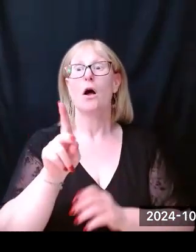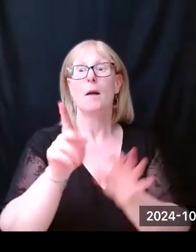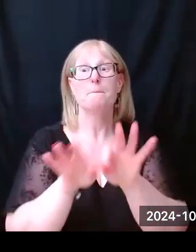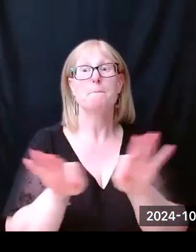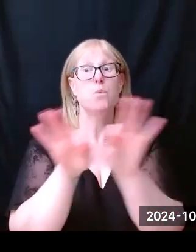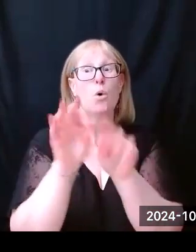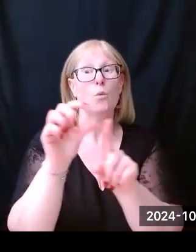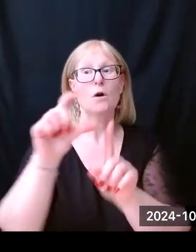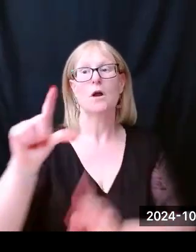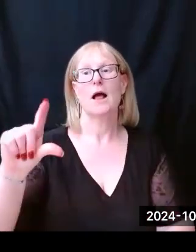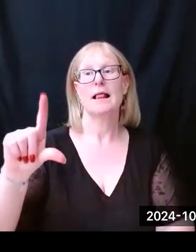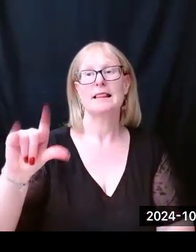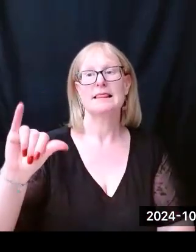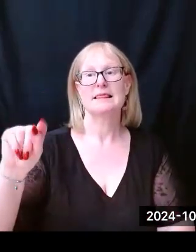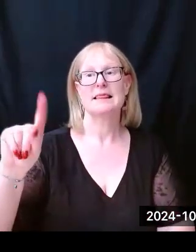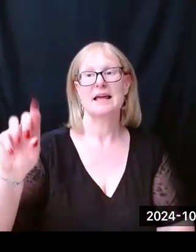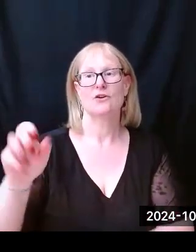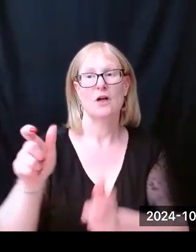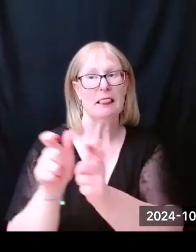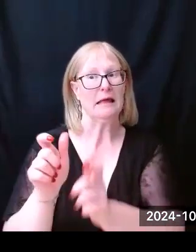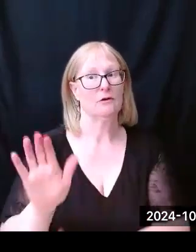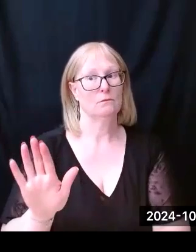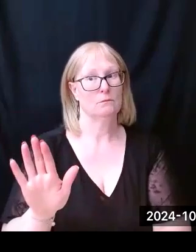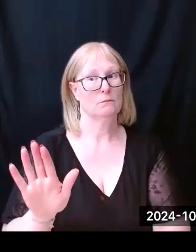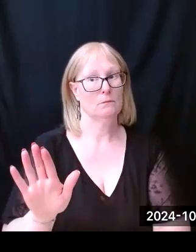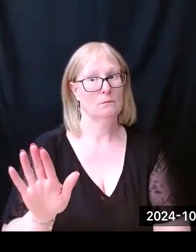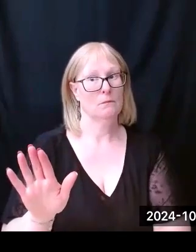too much, too much weight, we don't want to break anything, right?